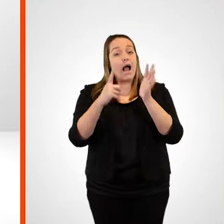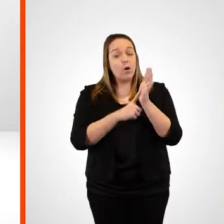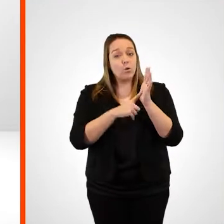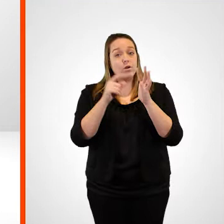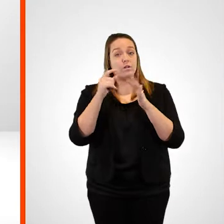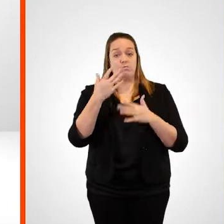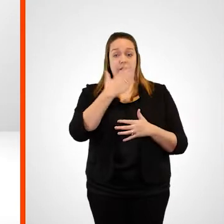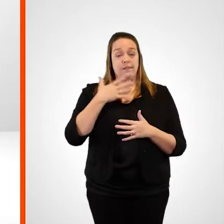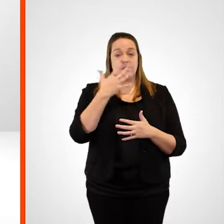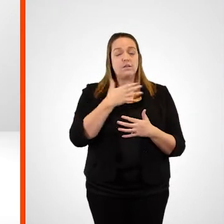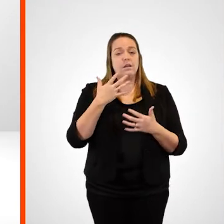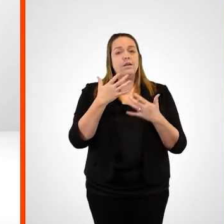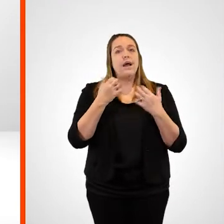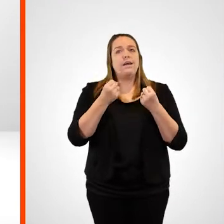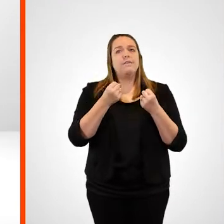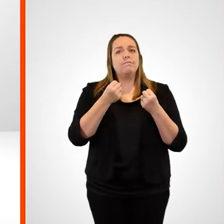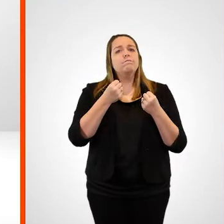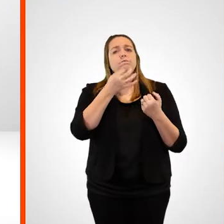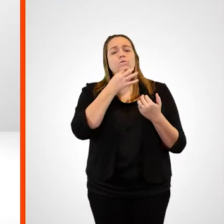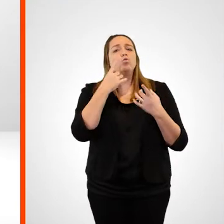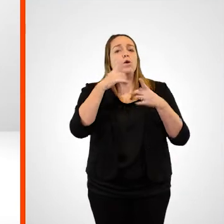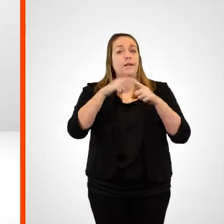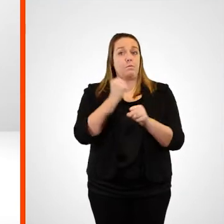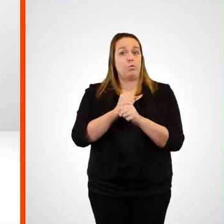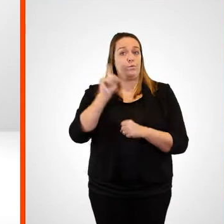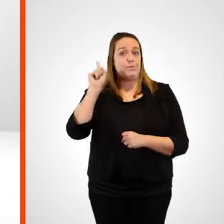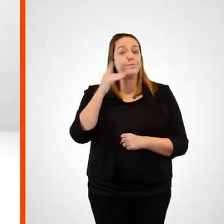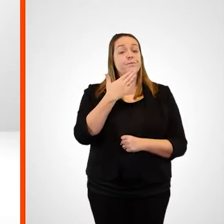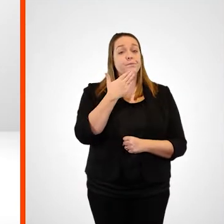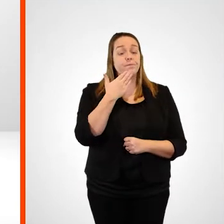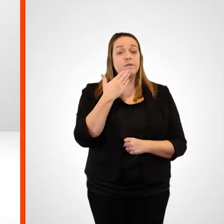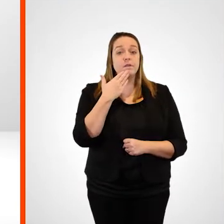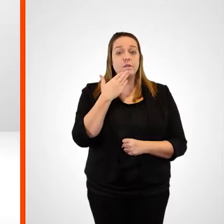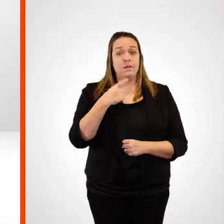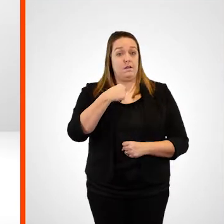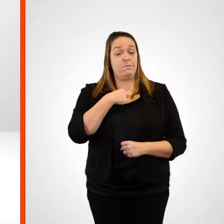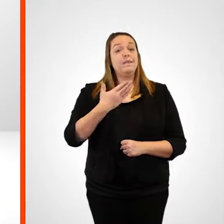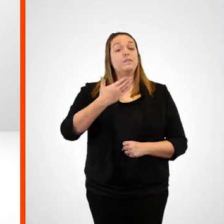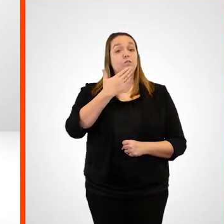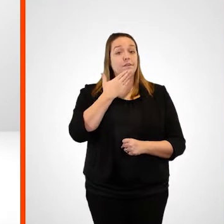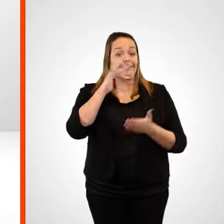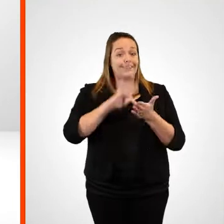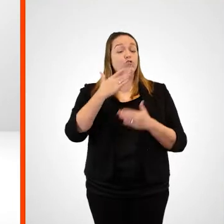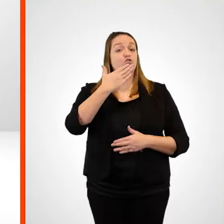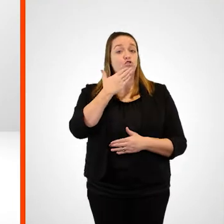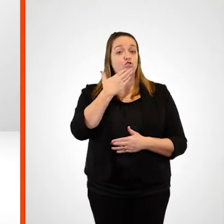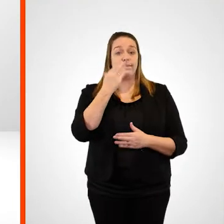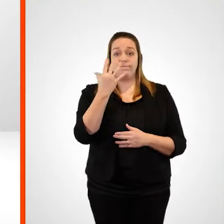I'm just going to give one example of touching on the chin. So when I touch on my chin with the 5 hand shape, it's neutral,